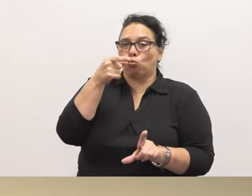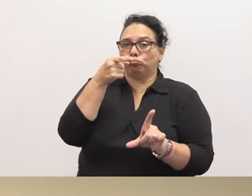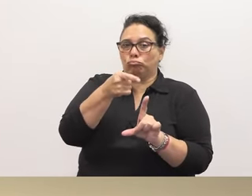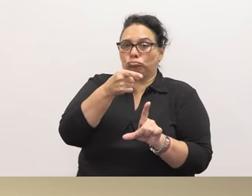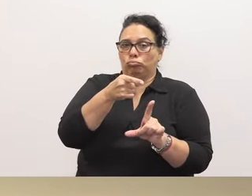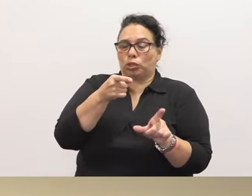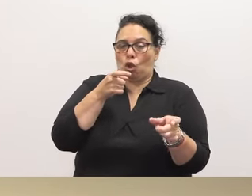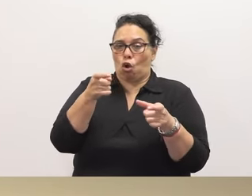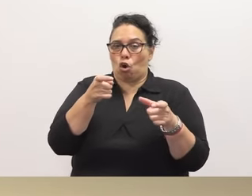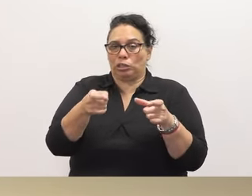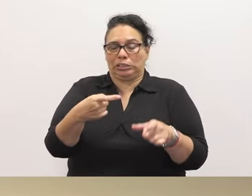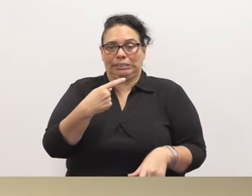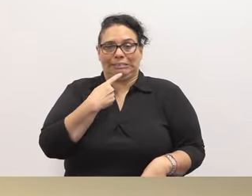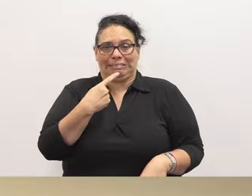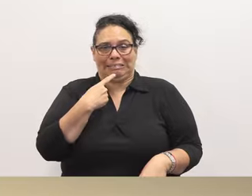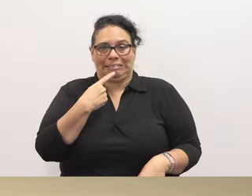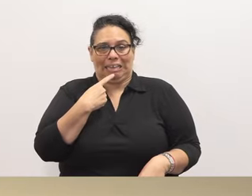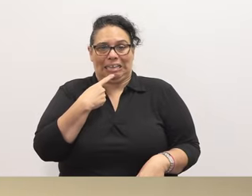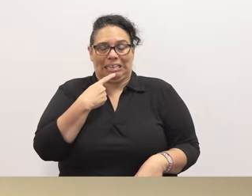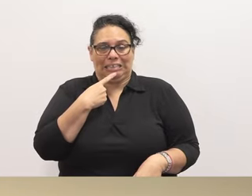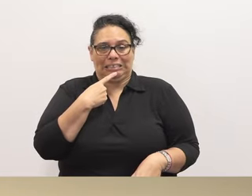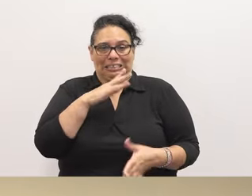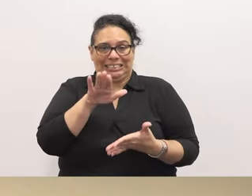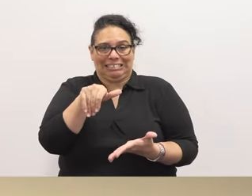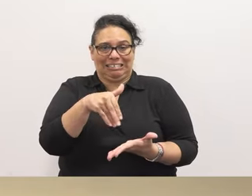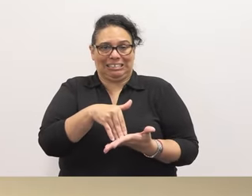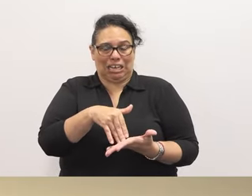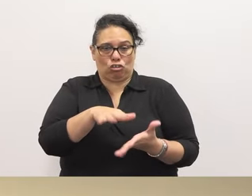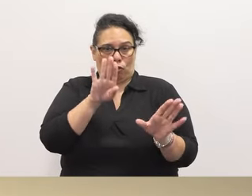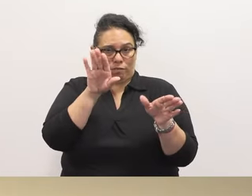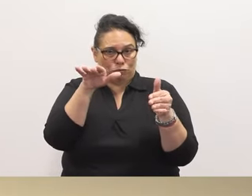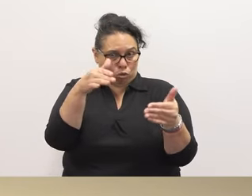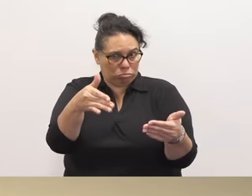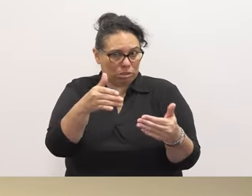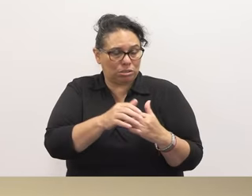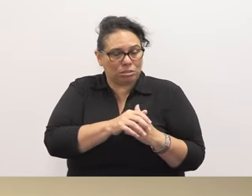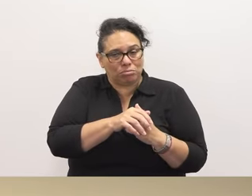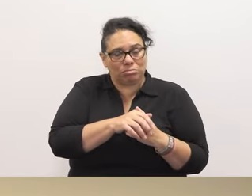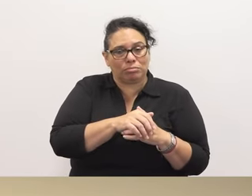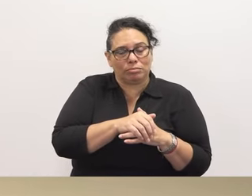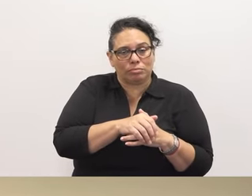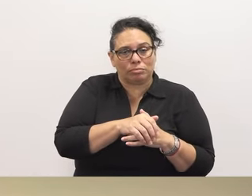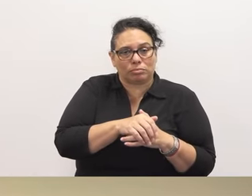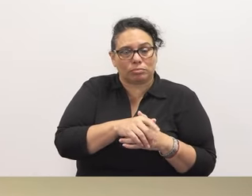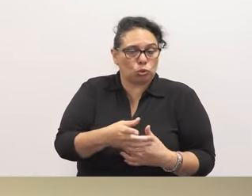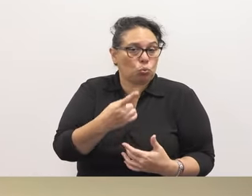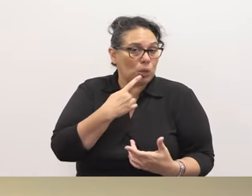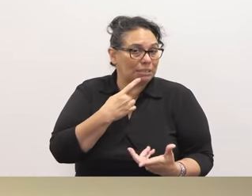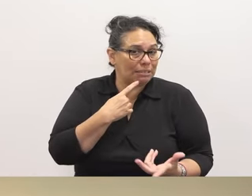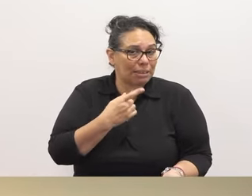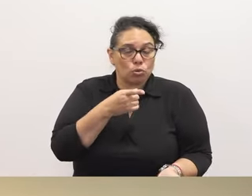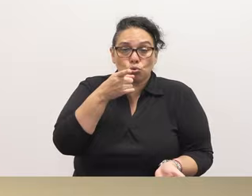you are saying, this is the central focus of organization. I'm not saying it's the only thing that's gonna happen, but you're saying it's what you as a board